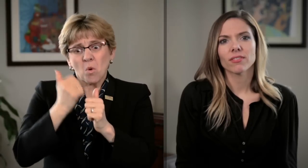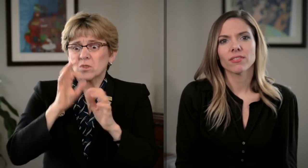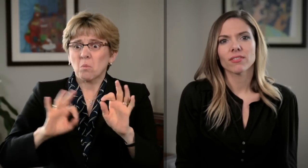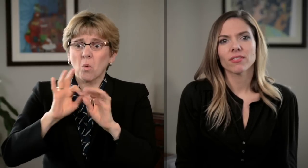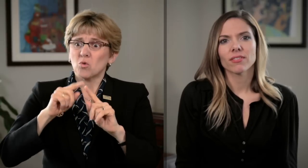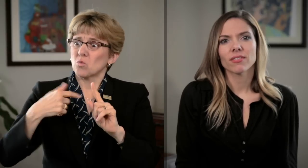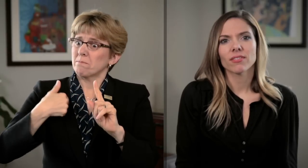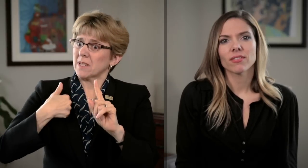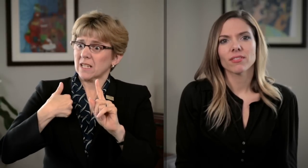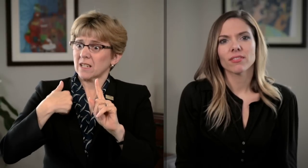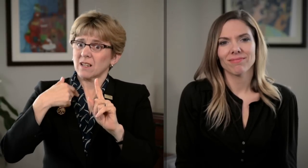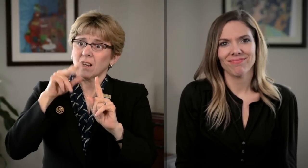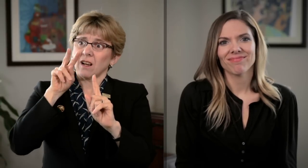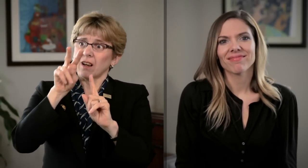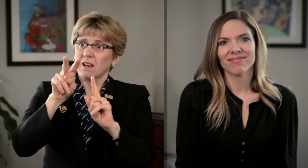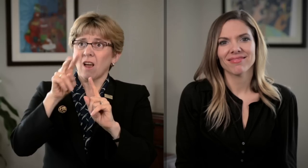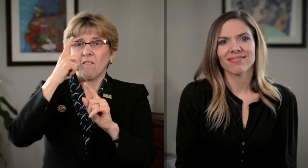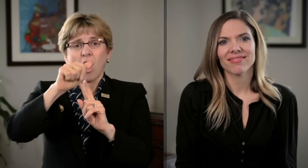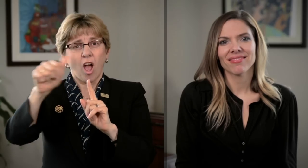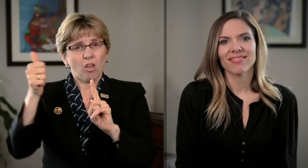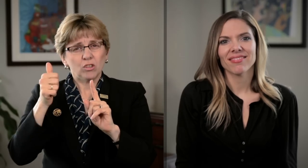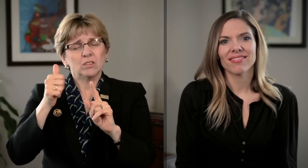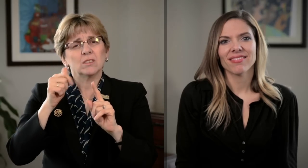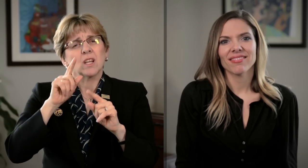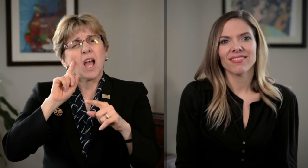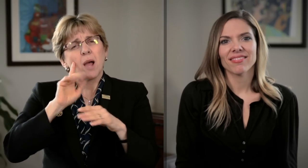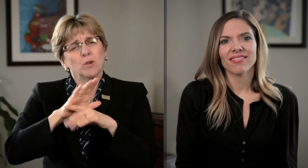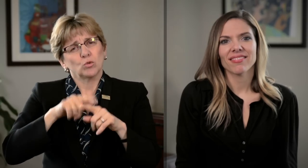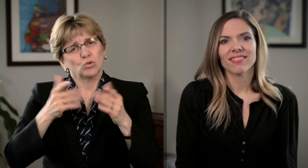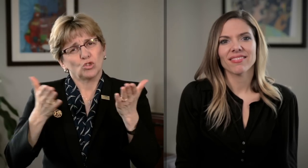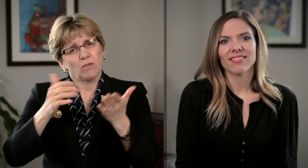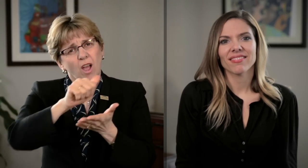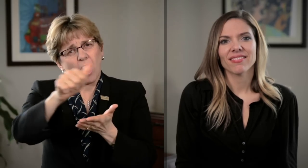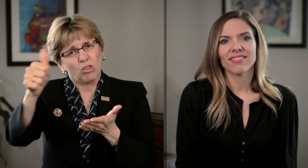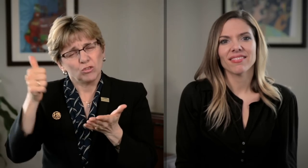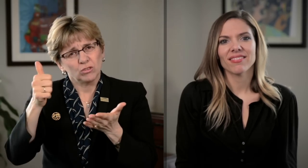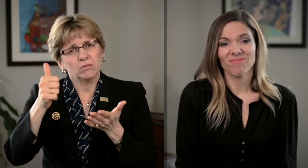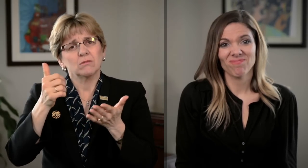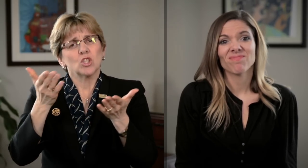most importantly to me, I look for a commitment to serve others,